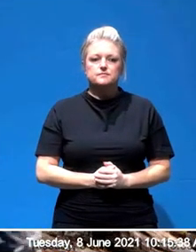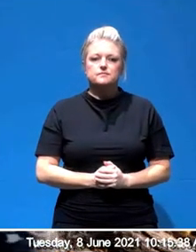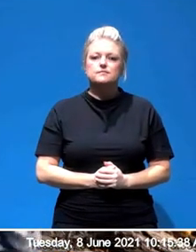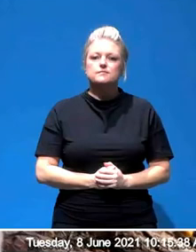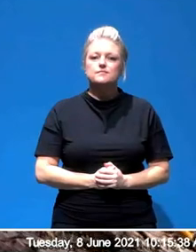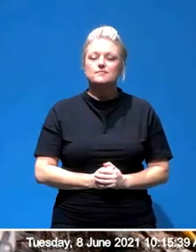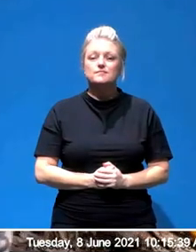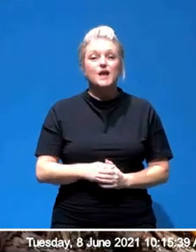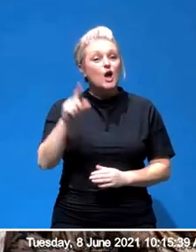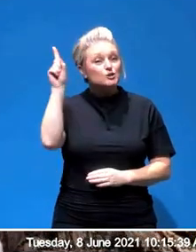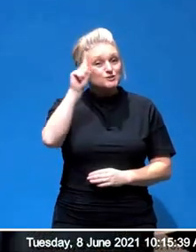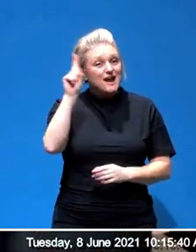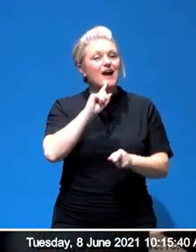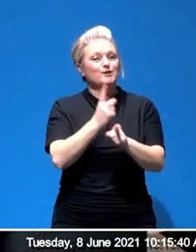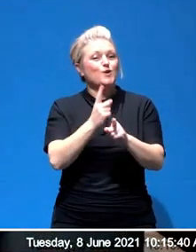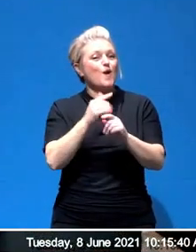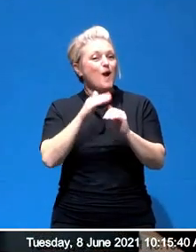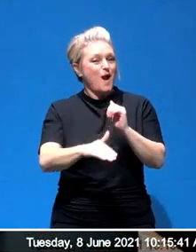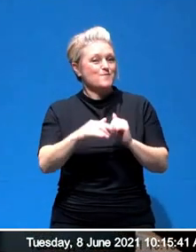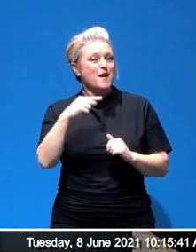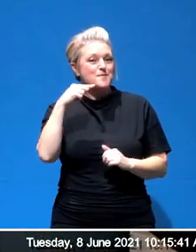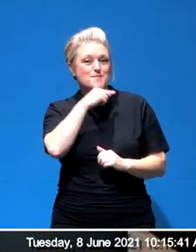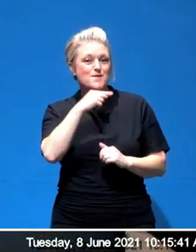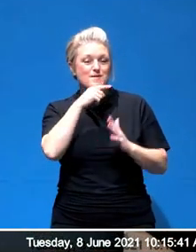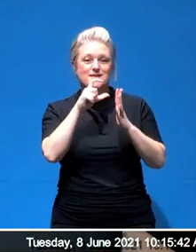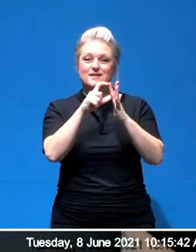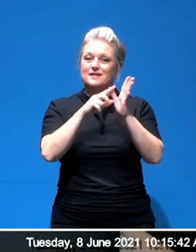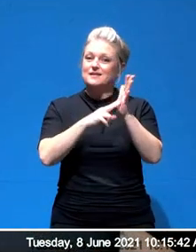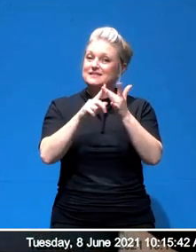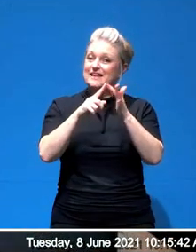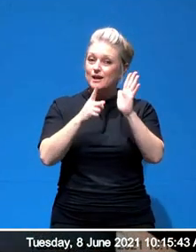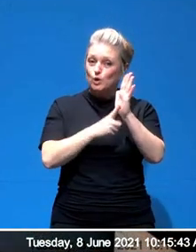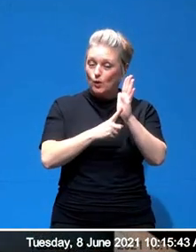"KAREN: Today we are going to talk about Daniel. Daniel is a 40-year-old man who lives with autism, epilepsy,